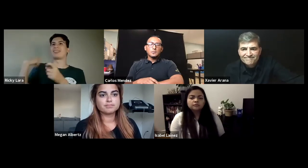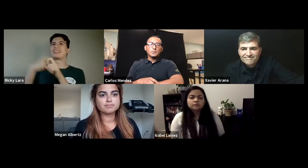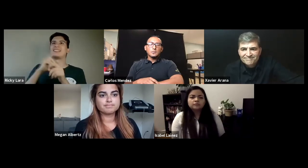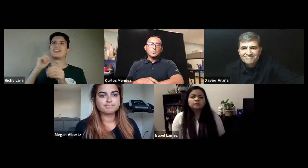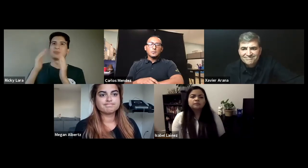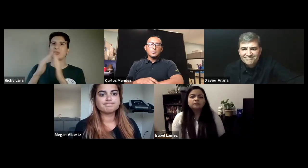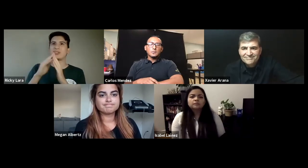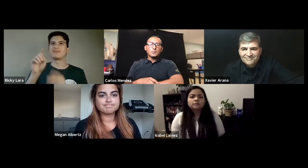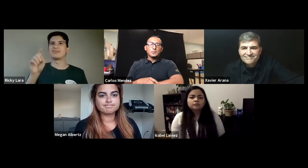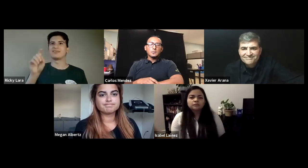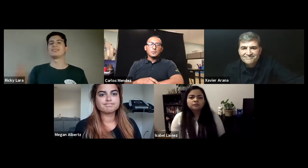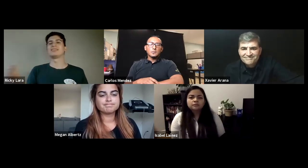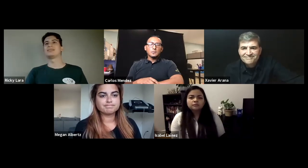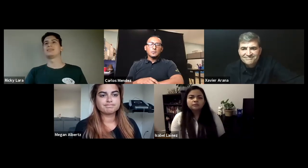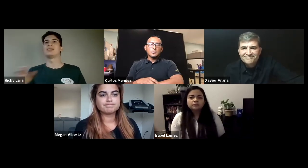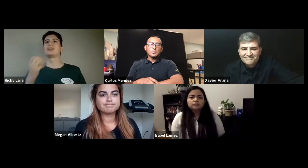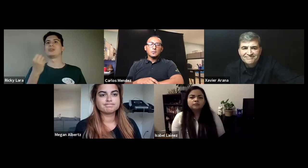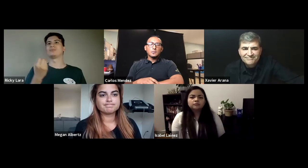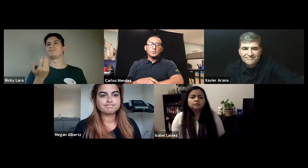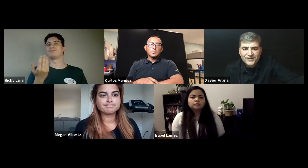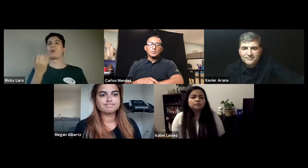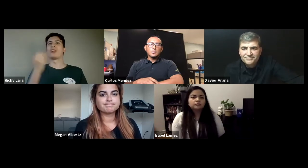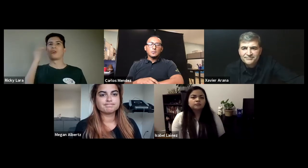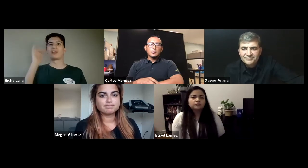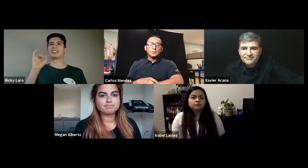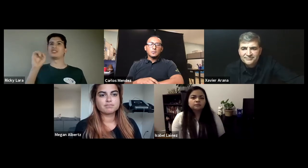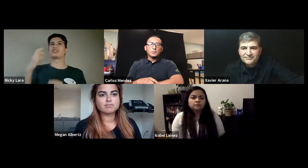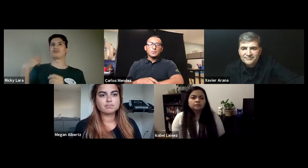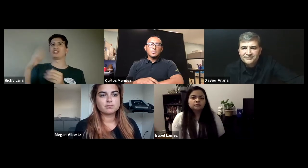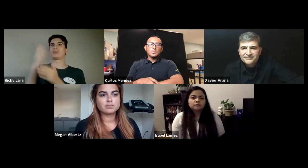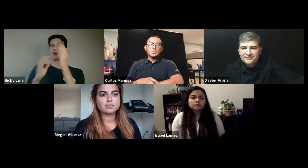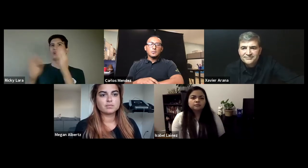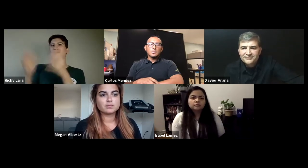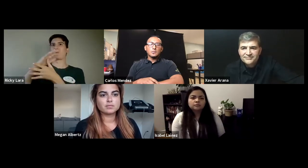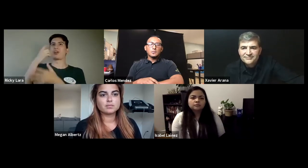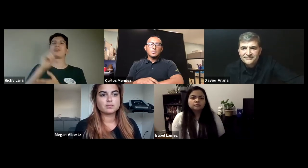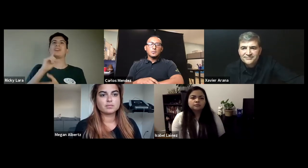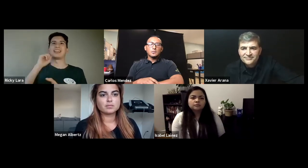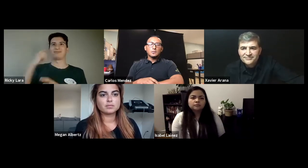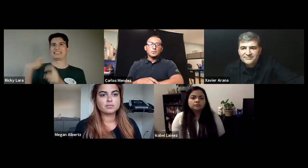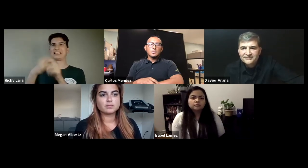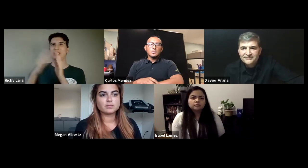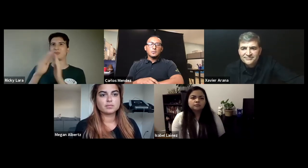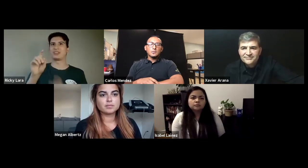Maybe that's not a priority in the Latin American Deaf Club?